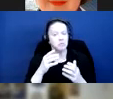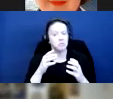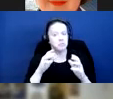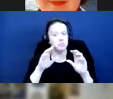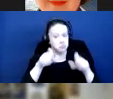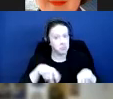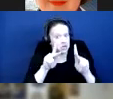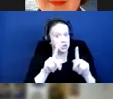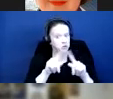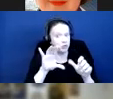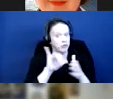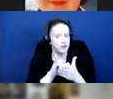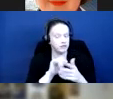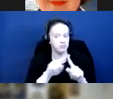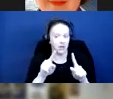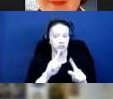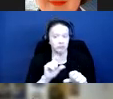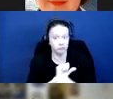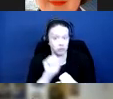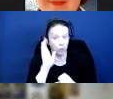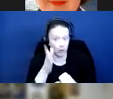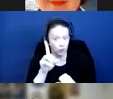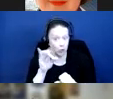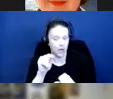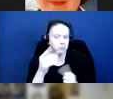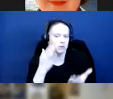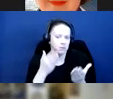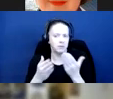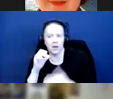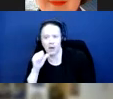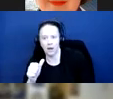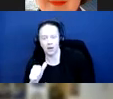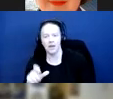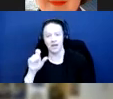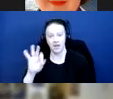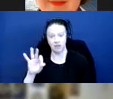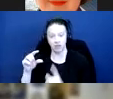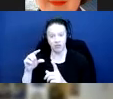If a law says shall, then the agency must do that.